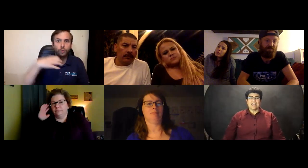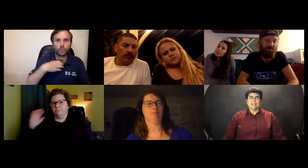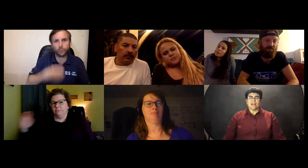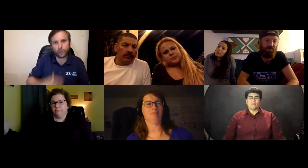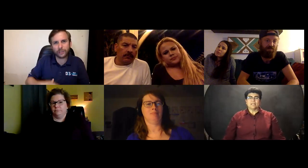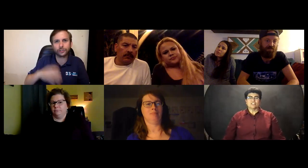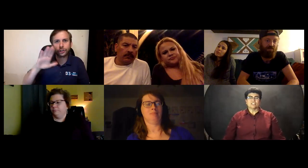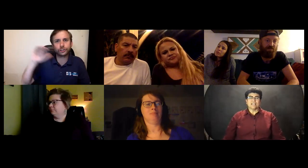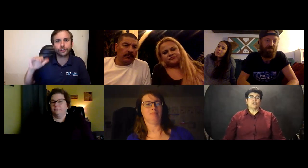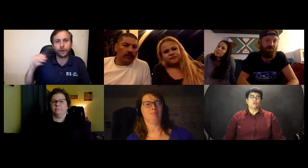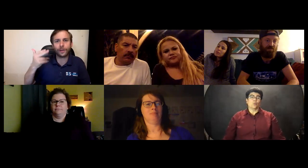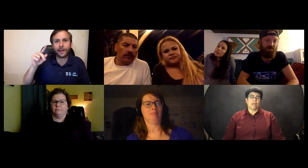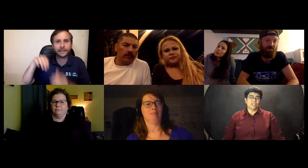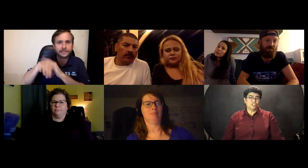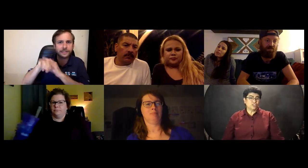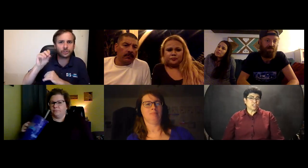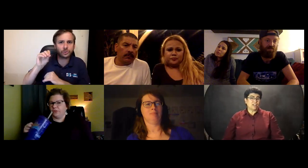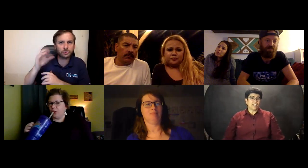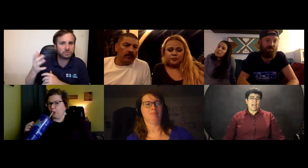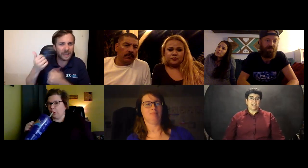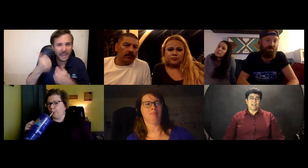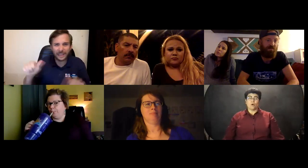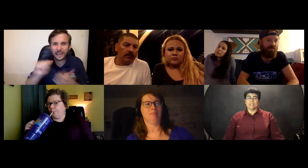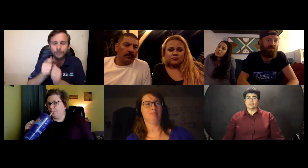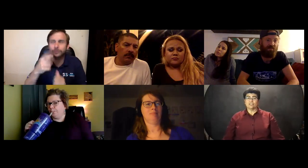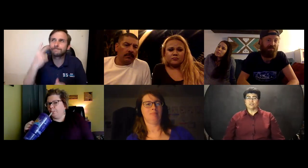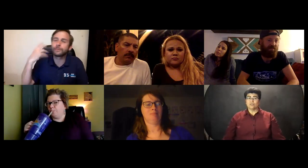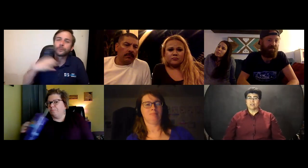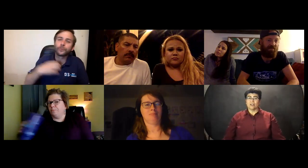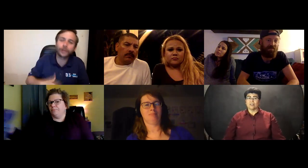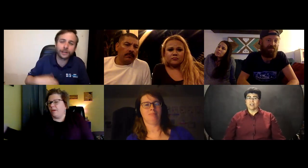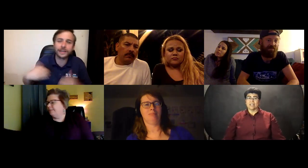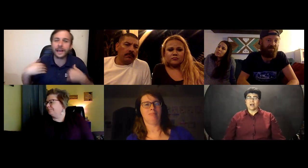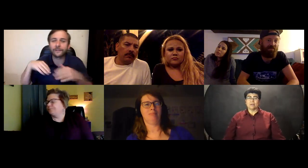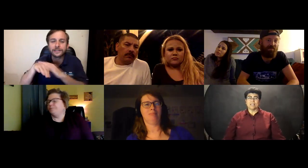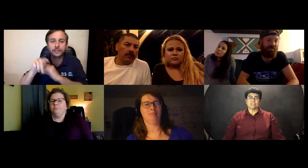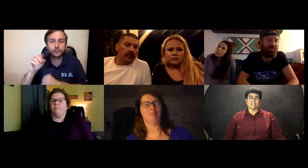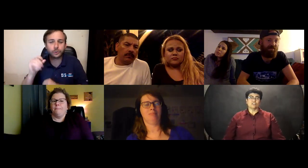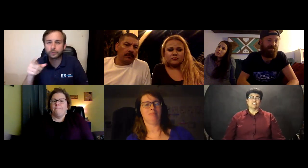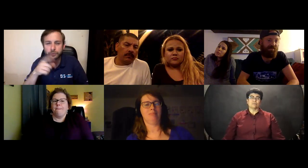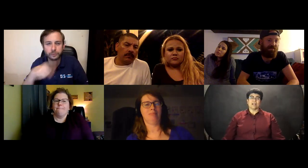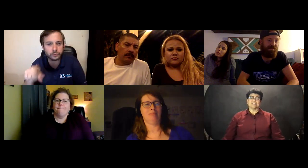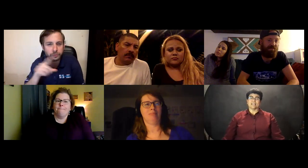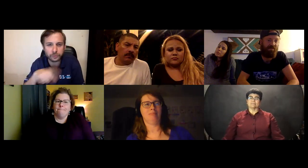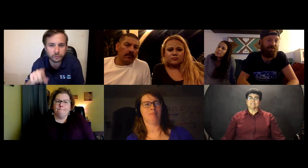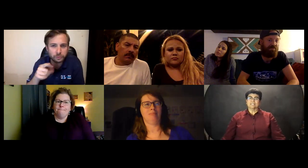accommodations that you wish your child had going into school are there any accommodations that you